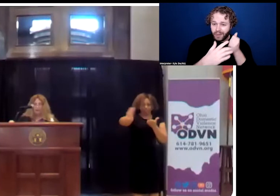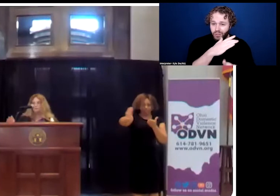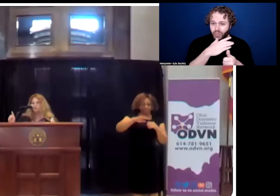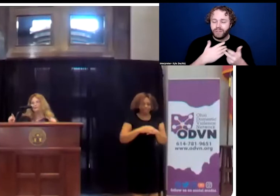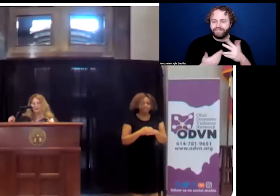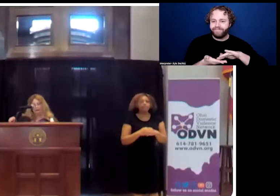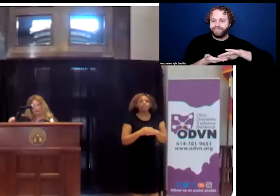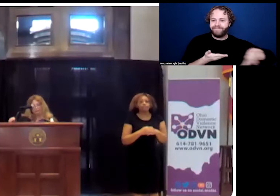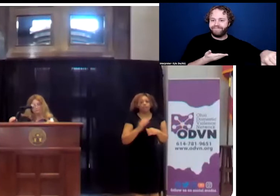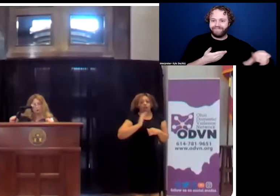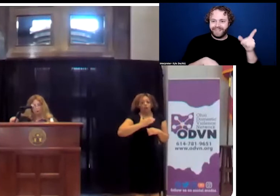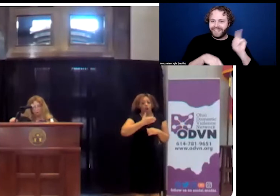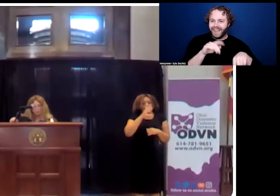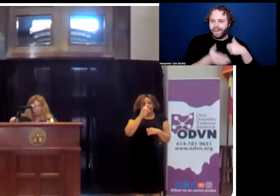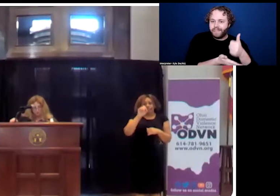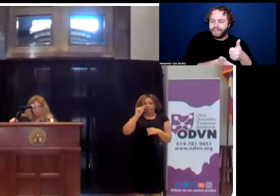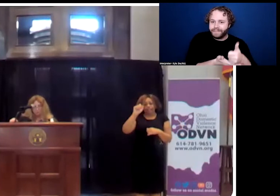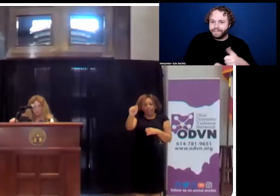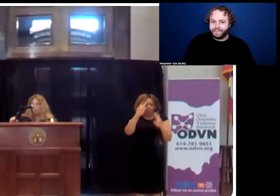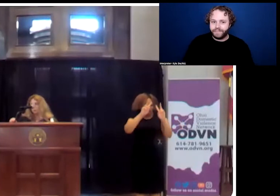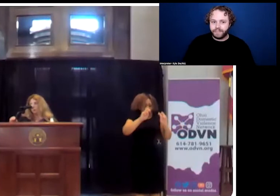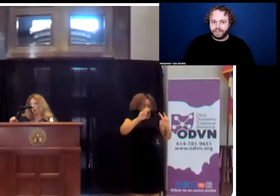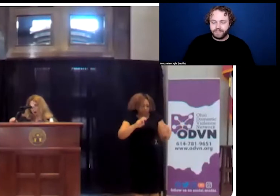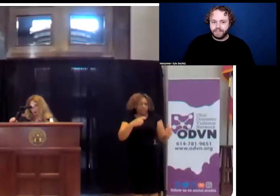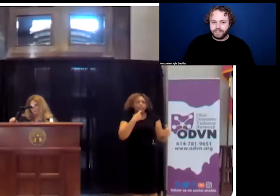And so our data analysts also determined what it would cost